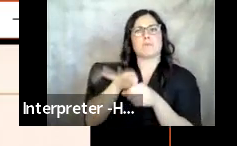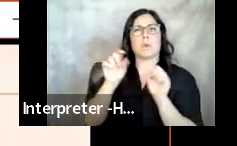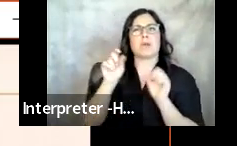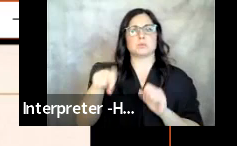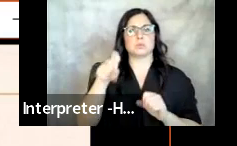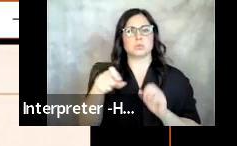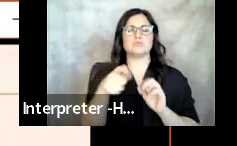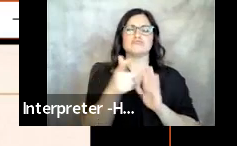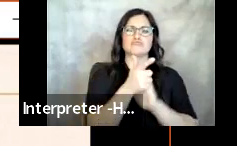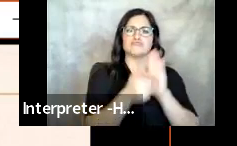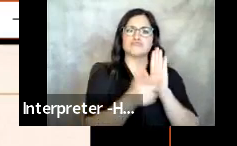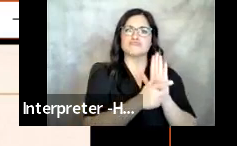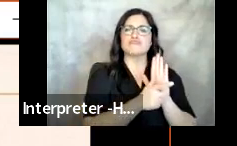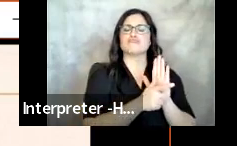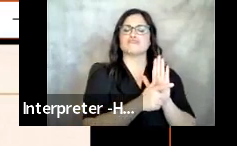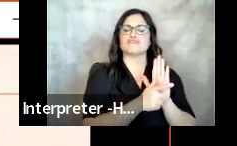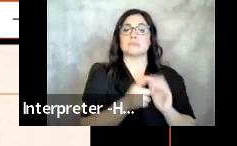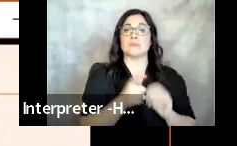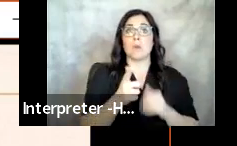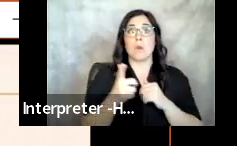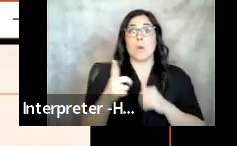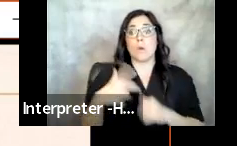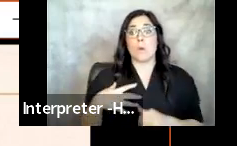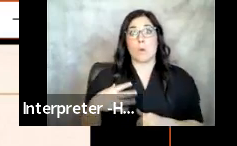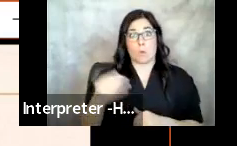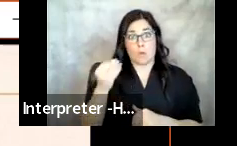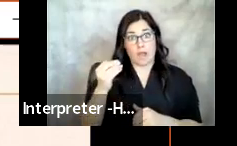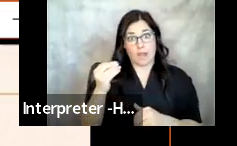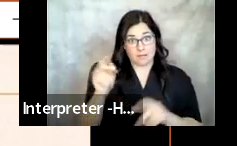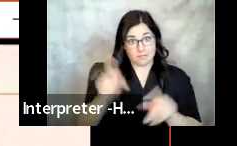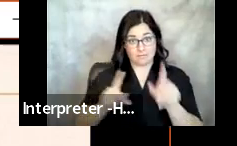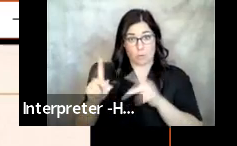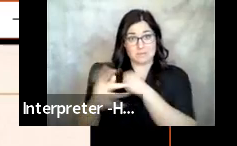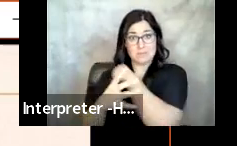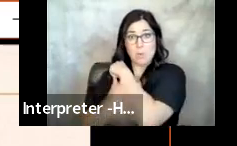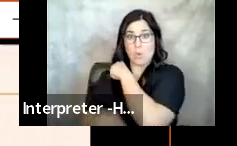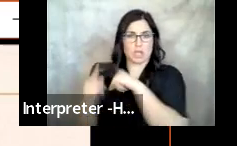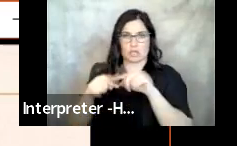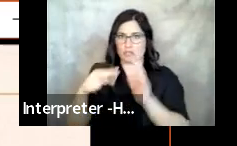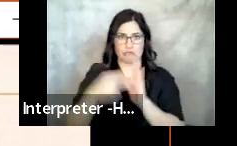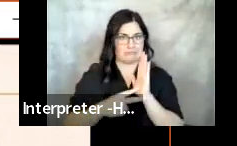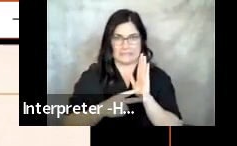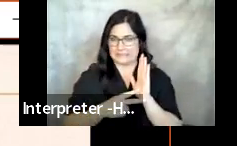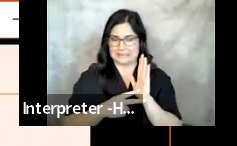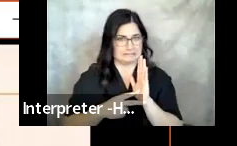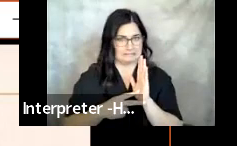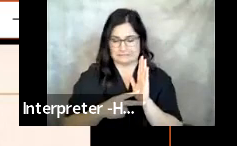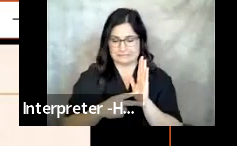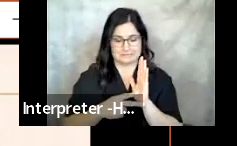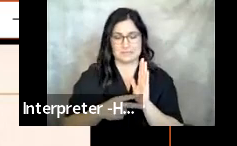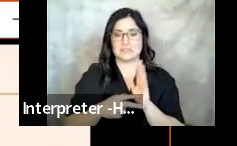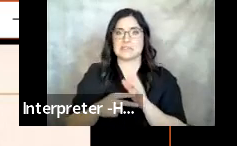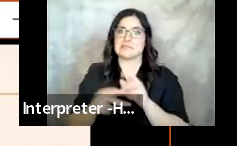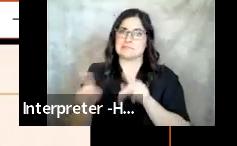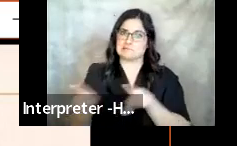Now, lots of poor white folks couldn't couldn't read either. And so they passed laws saying that if your grandfather could vote.